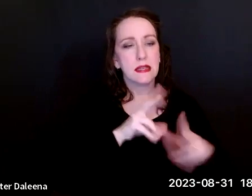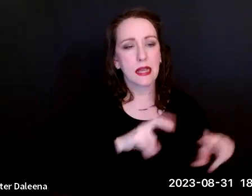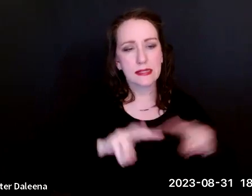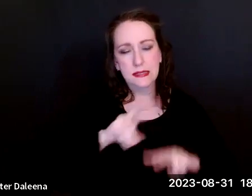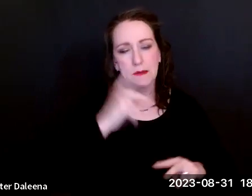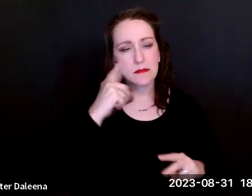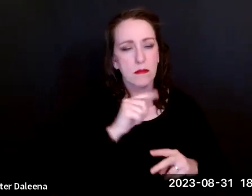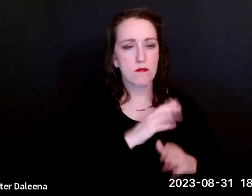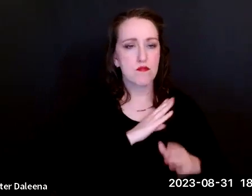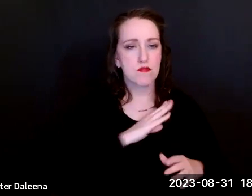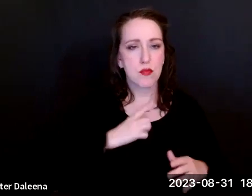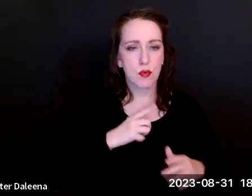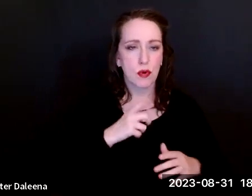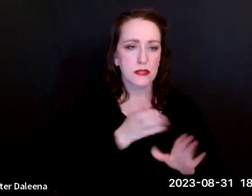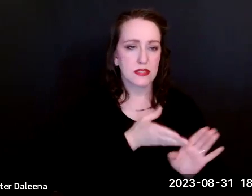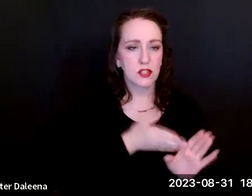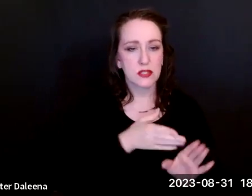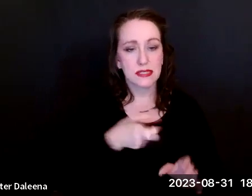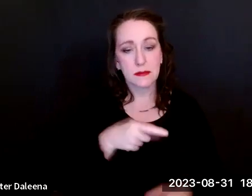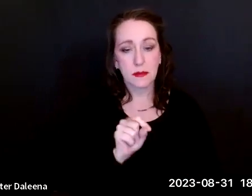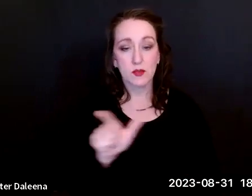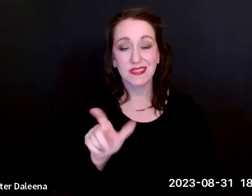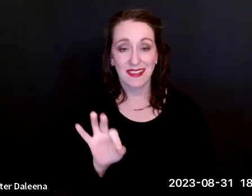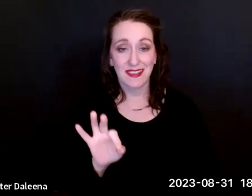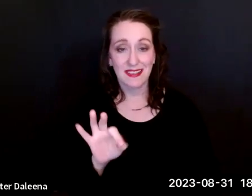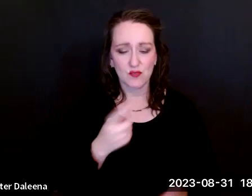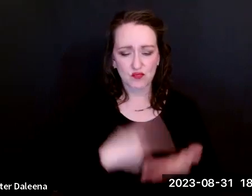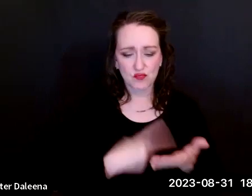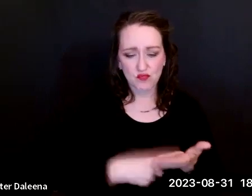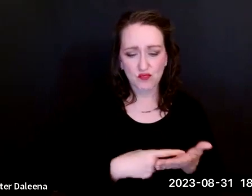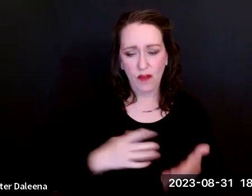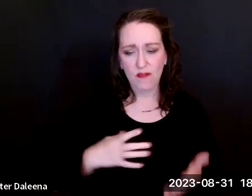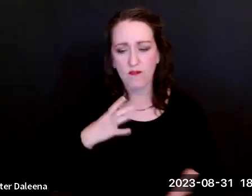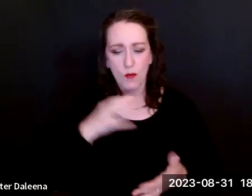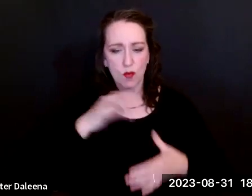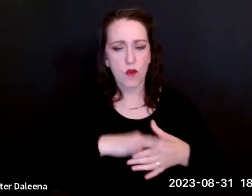on September 29th to discuss and formally vote on the recommendations pertaining to psychology